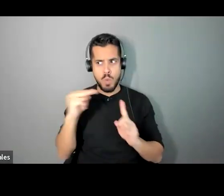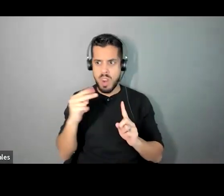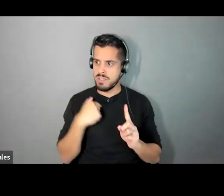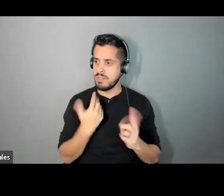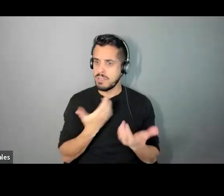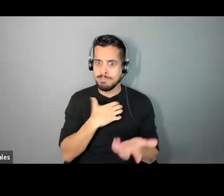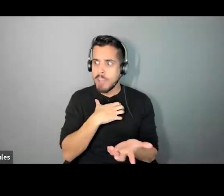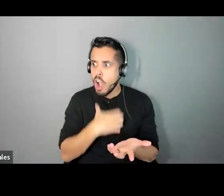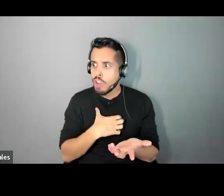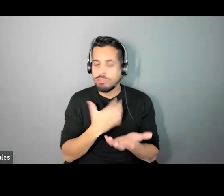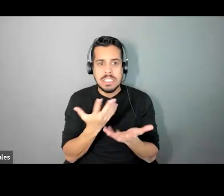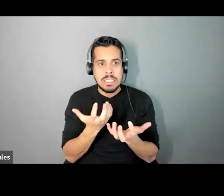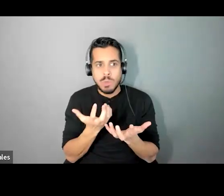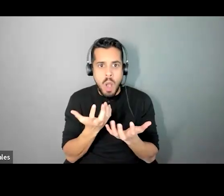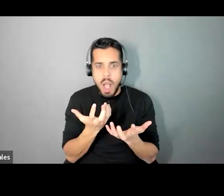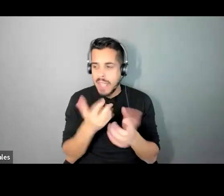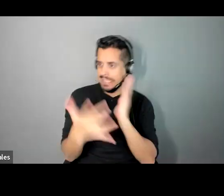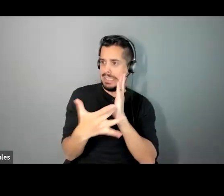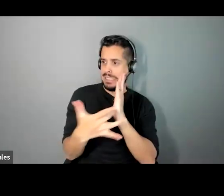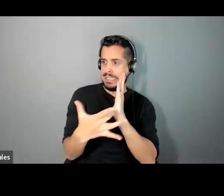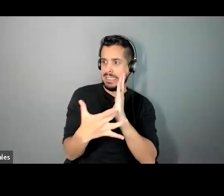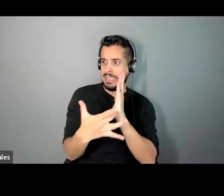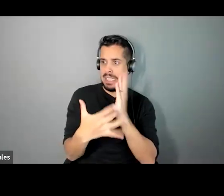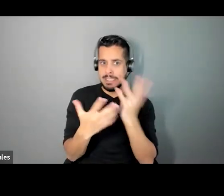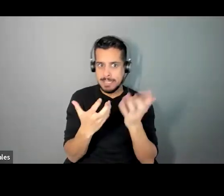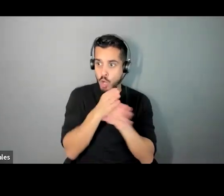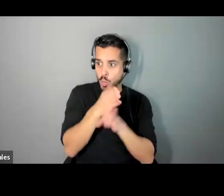uh... for a tech career, we're a great fit for that persona.